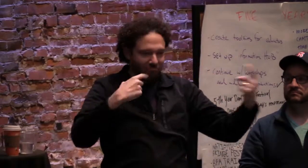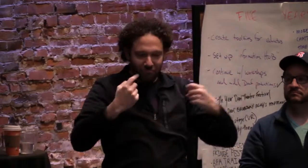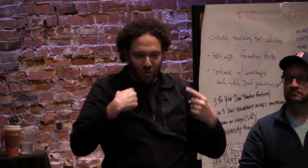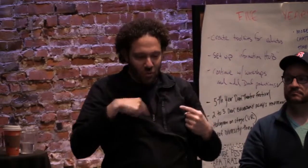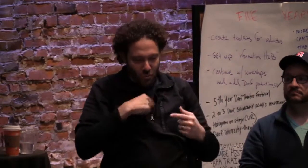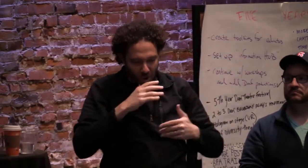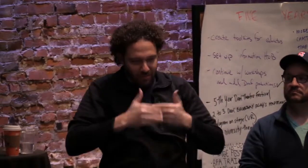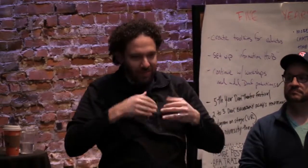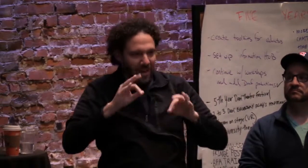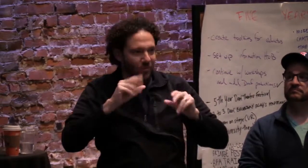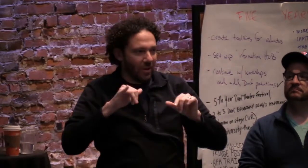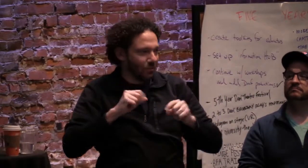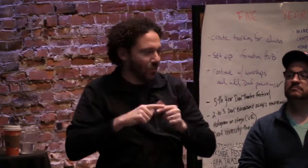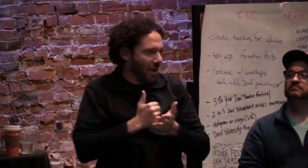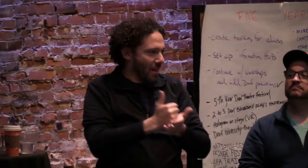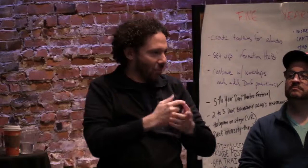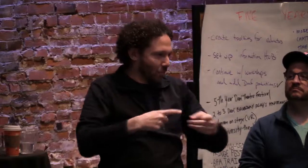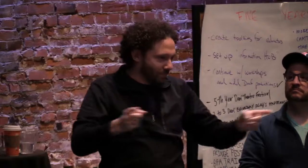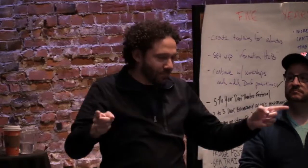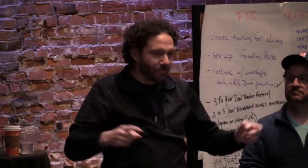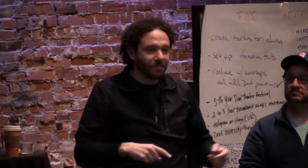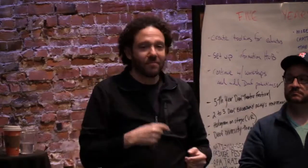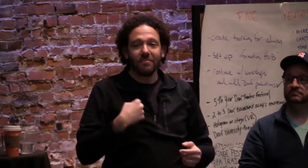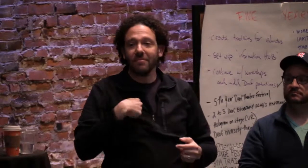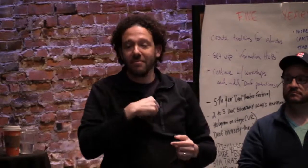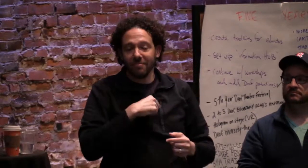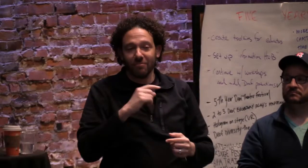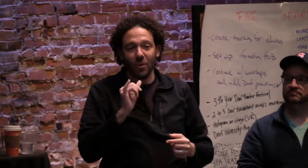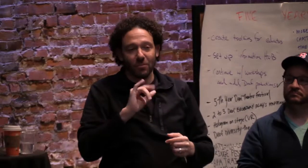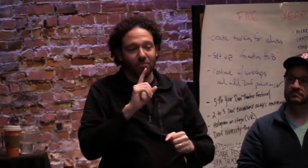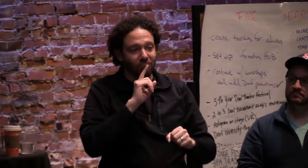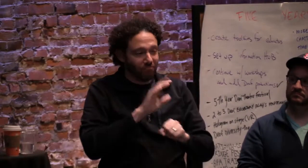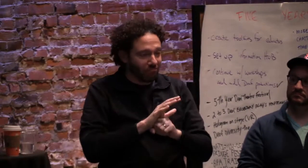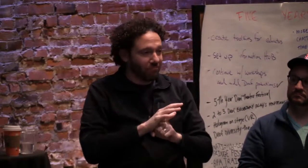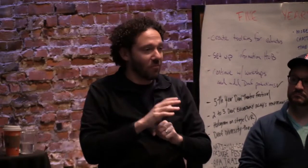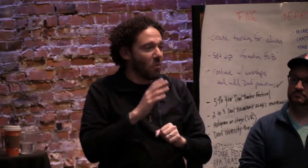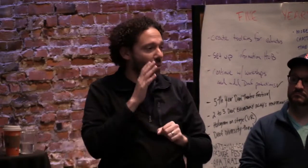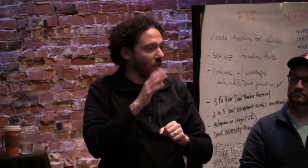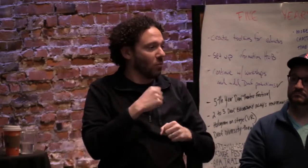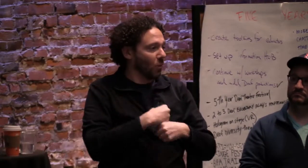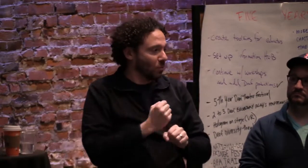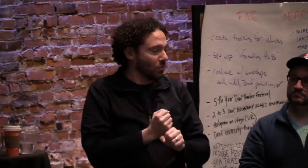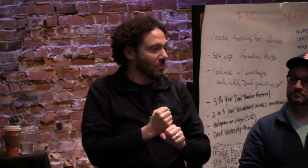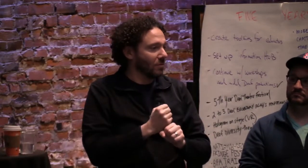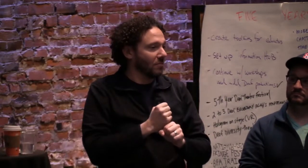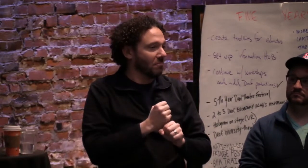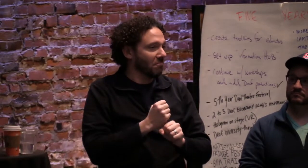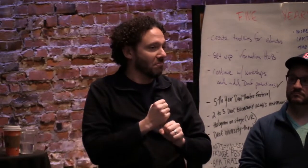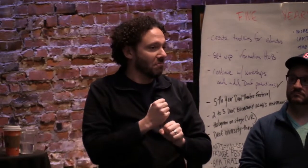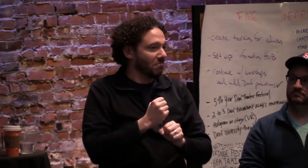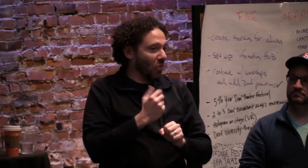Our capacity to support the arts and to do all that I can do, for all of you.